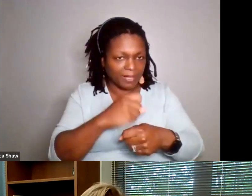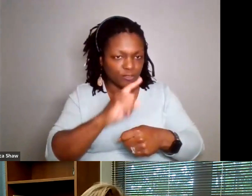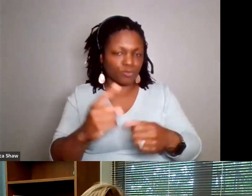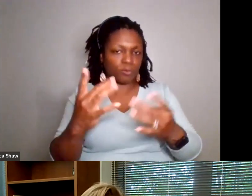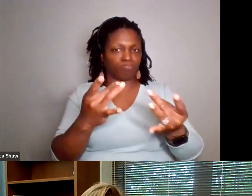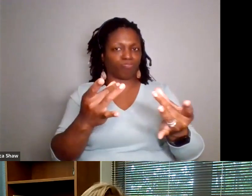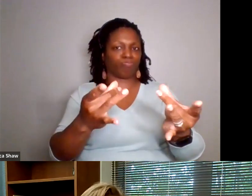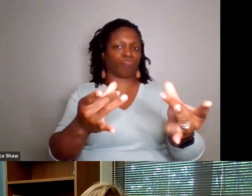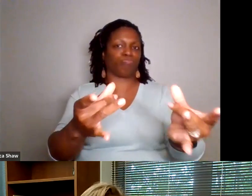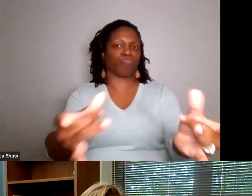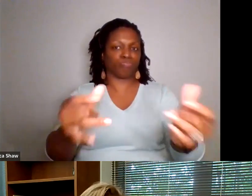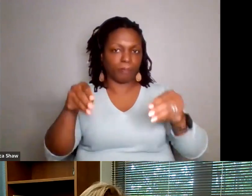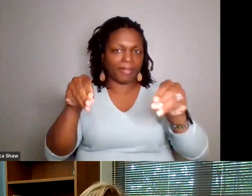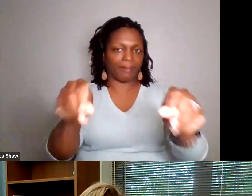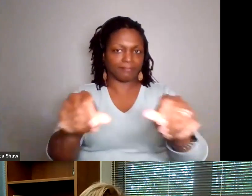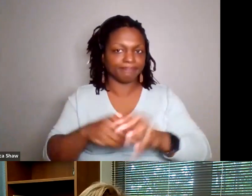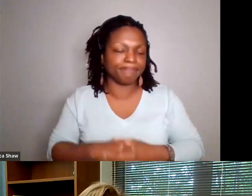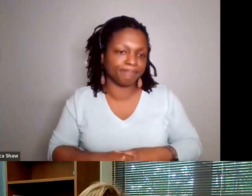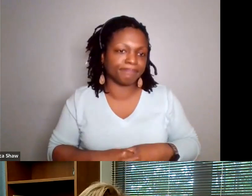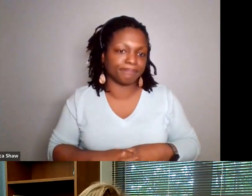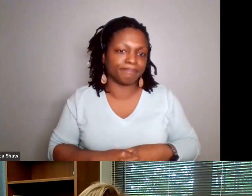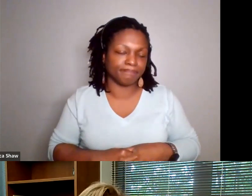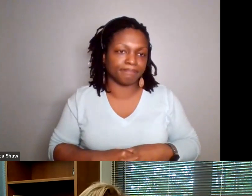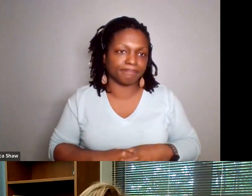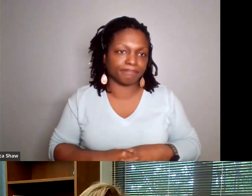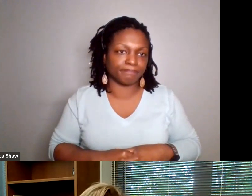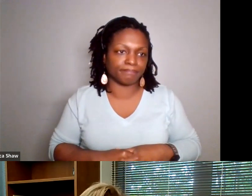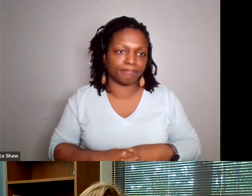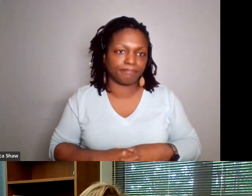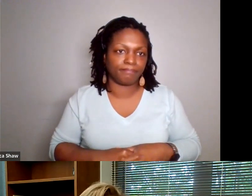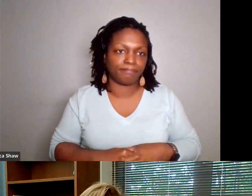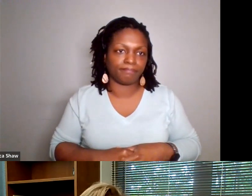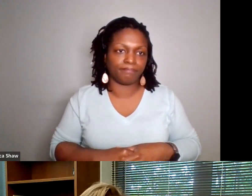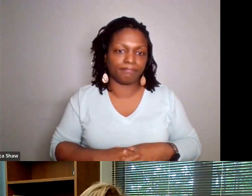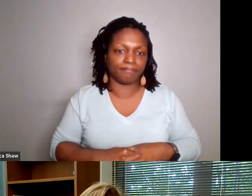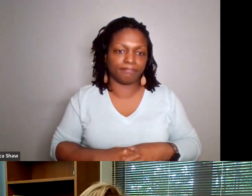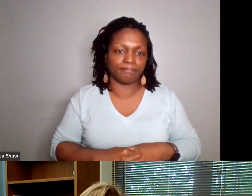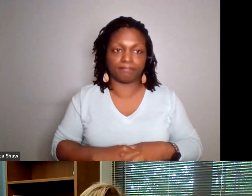It goes through this. Do you want me to just keep going with the questions?